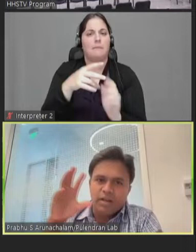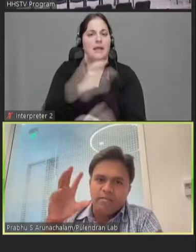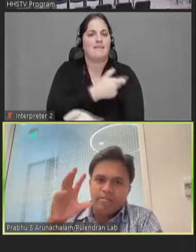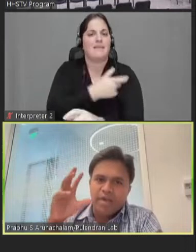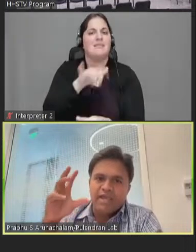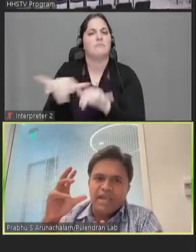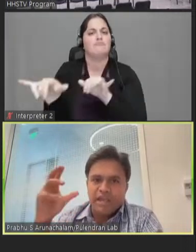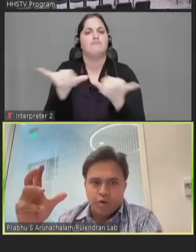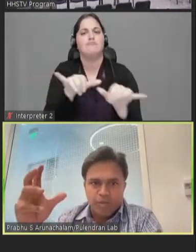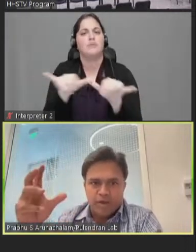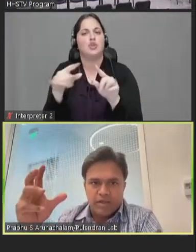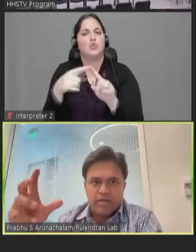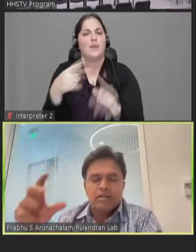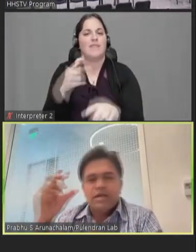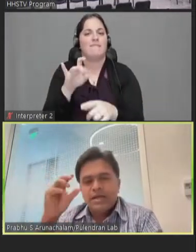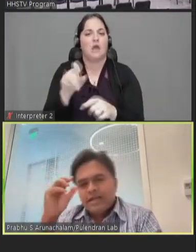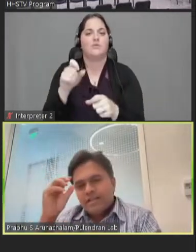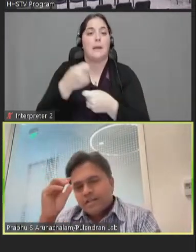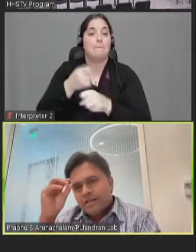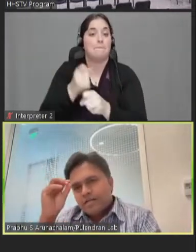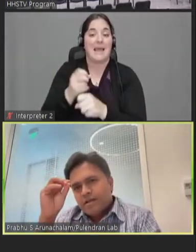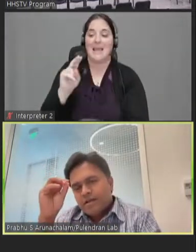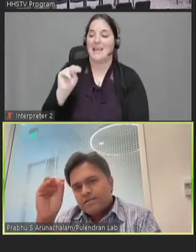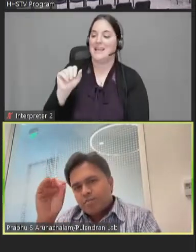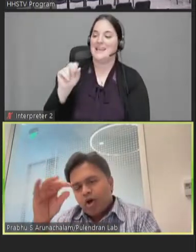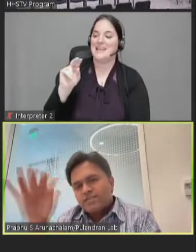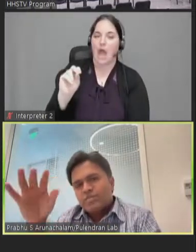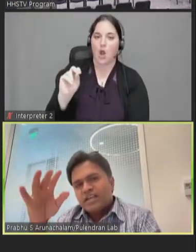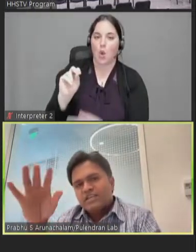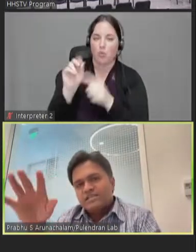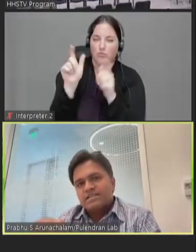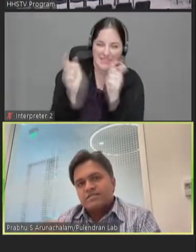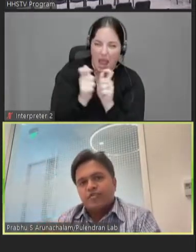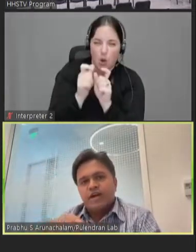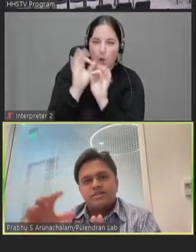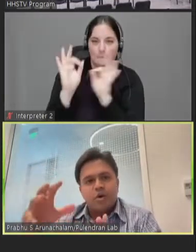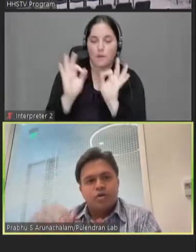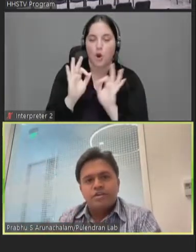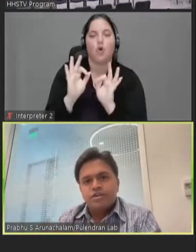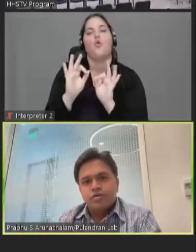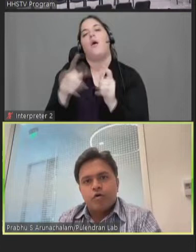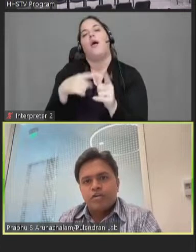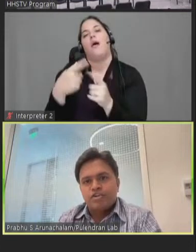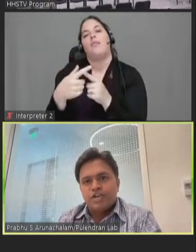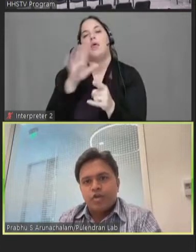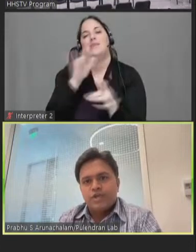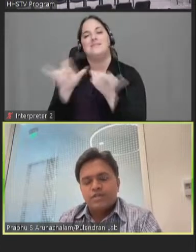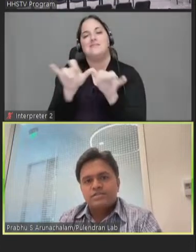make a nanoparticle that is approximately the size of a virus, about 100 to 400 nanometers